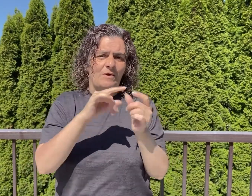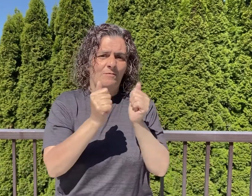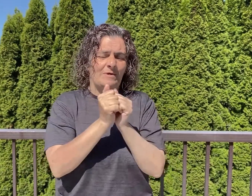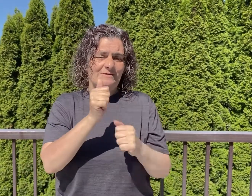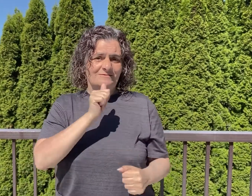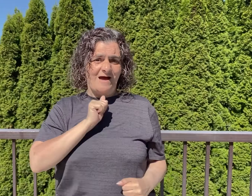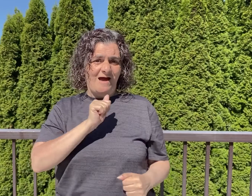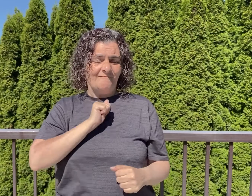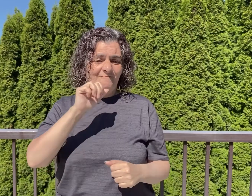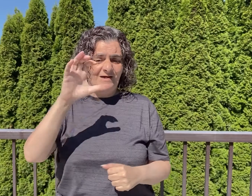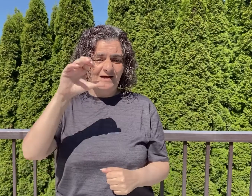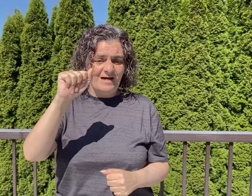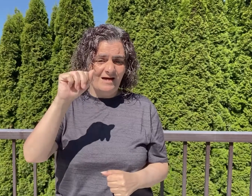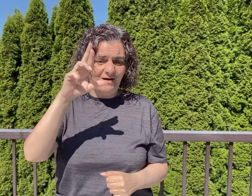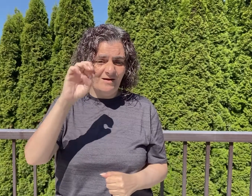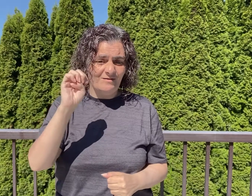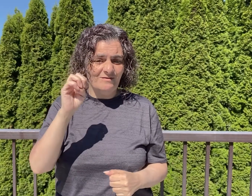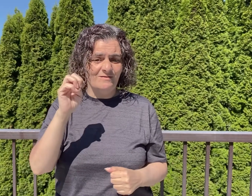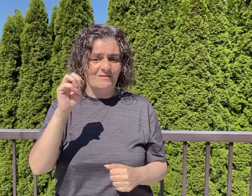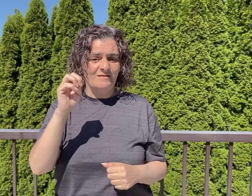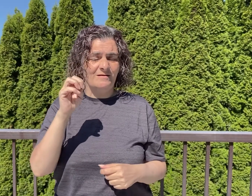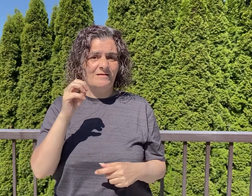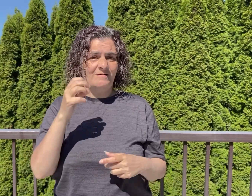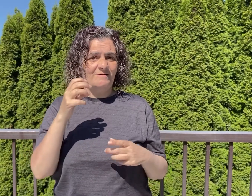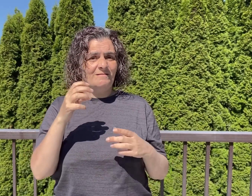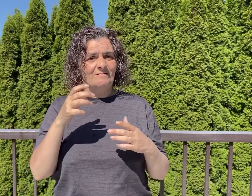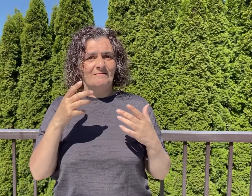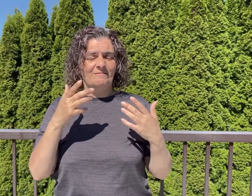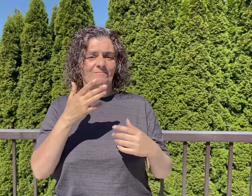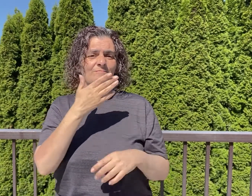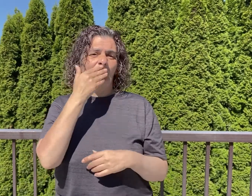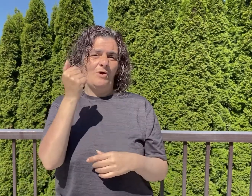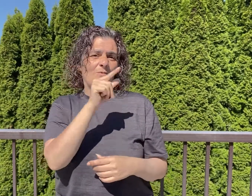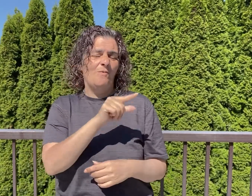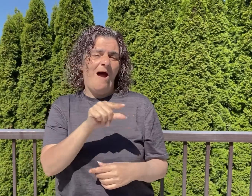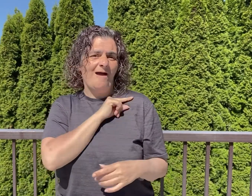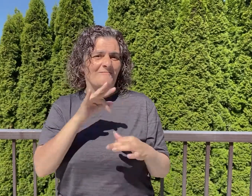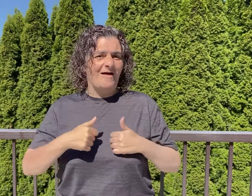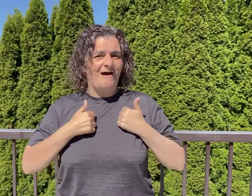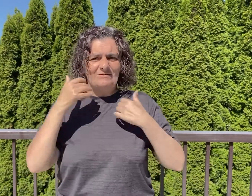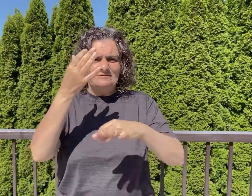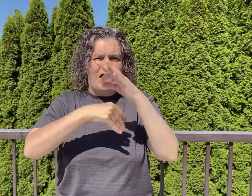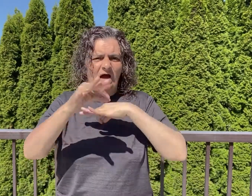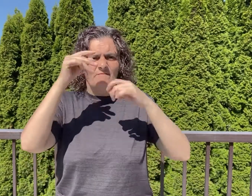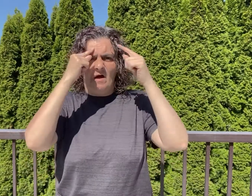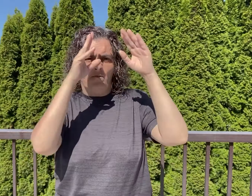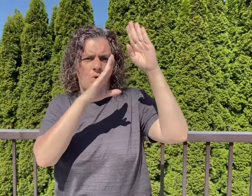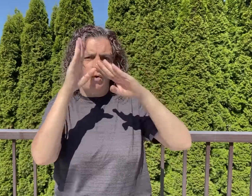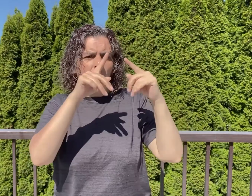and self-care instead of worrying about